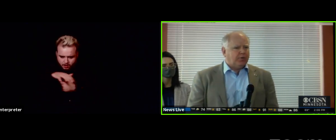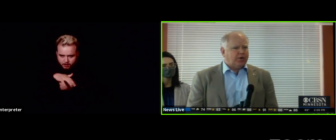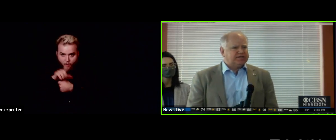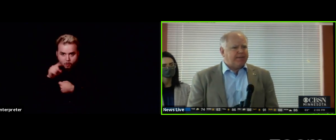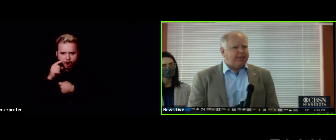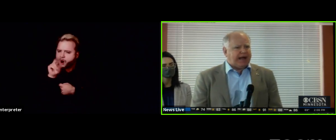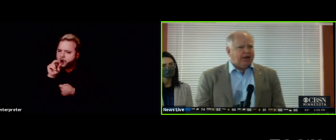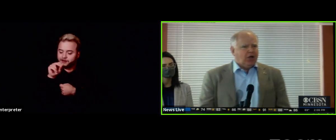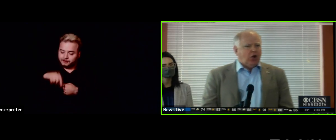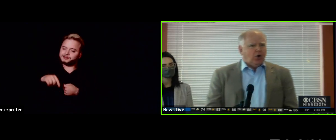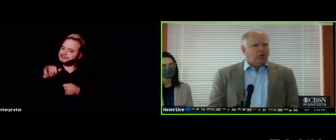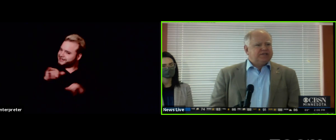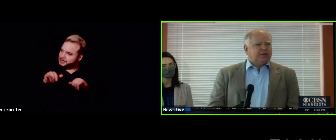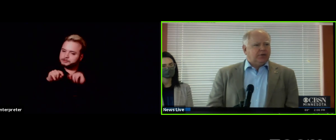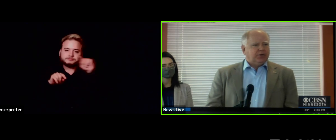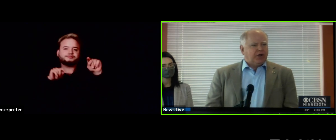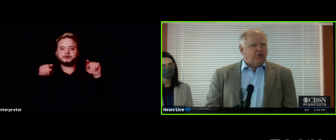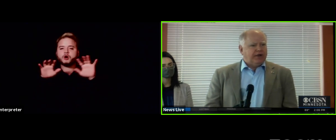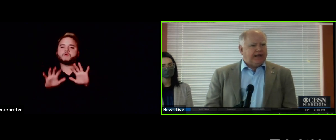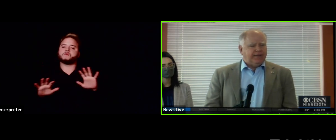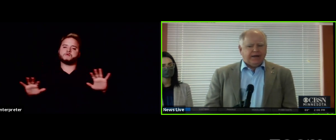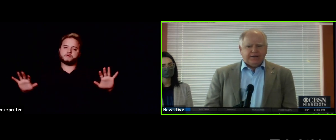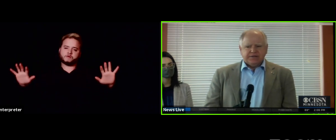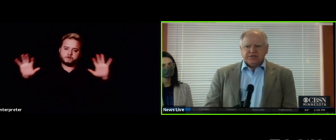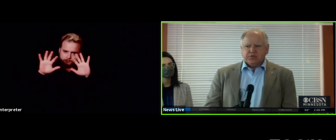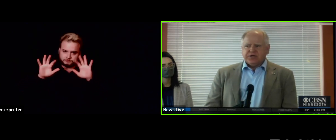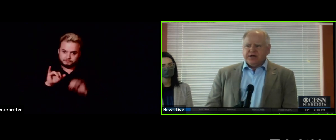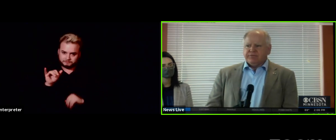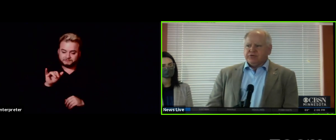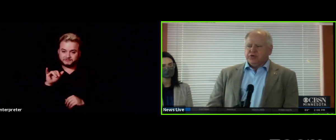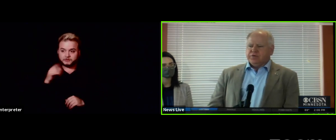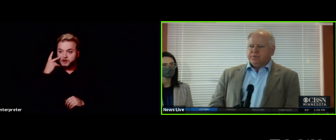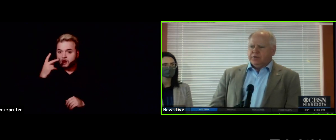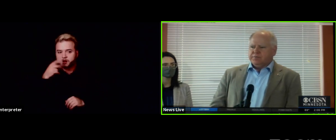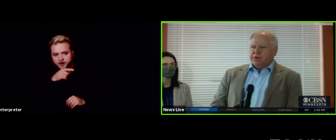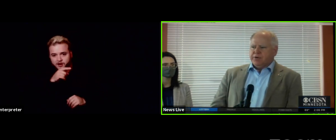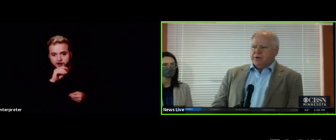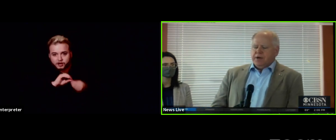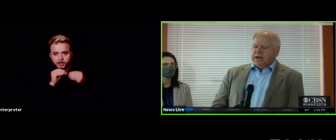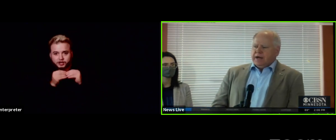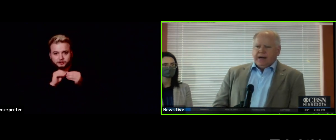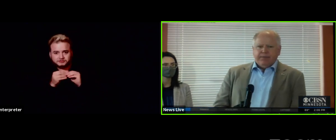one step back. Recently with COVID and the situation after George Floyd’s murder, it